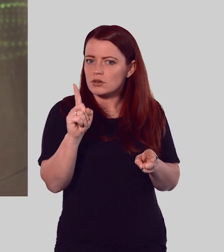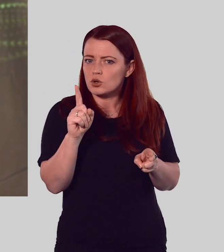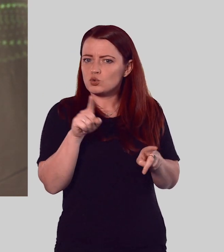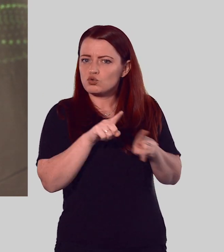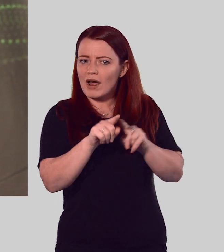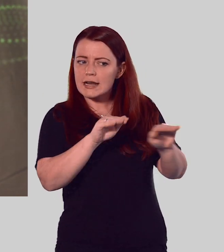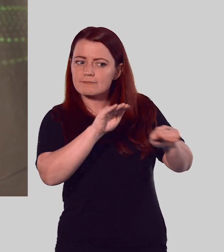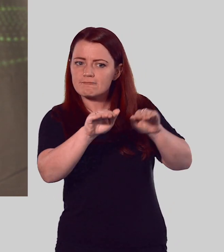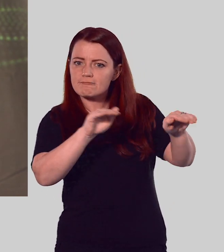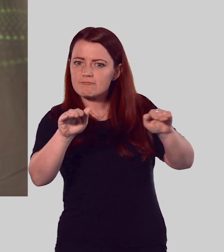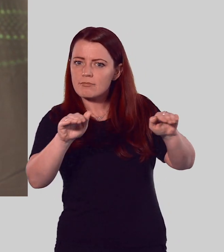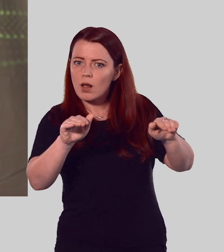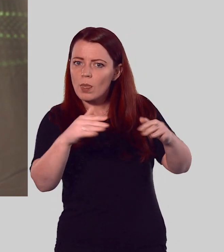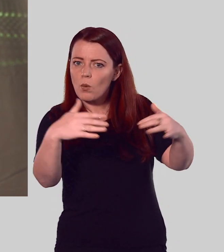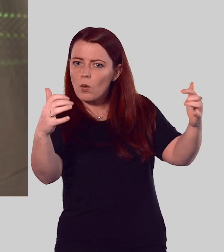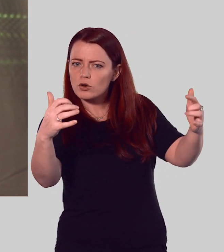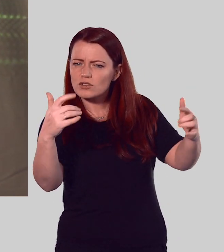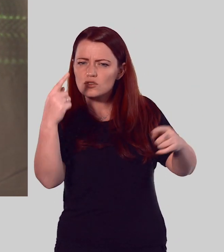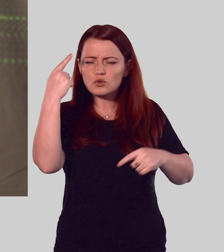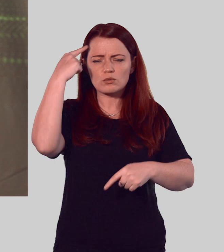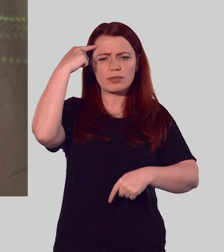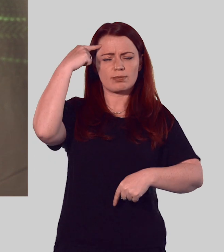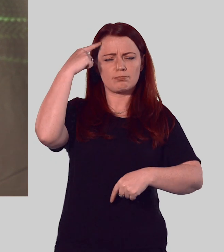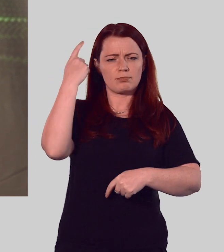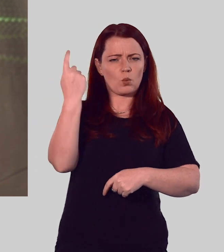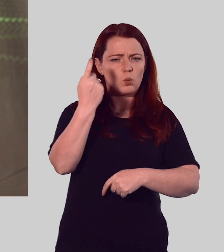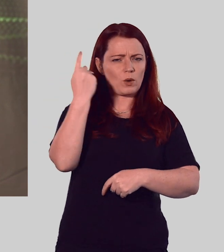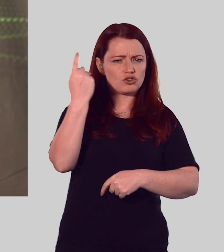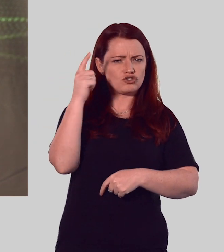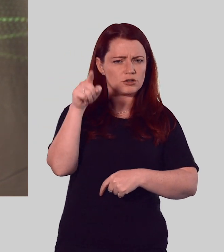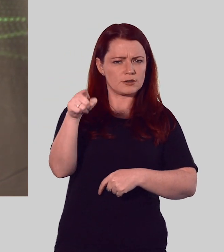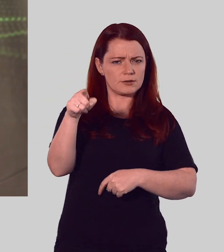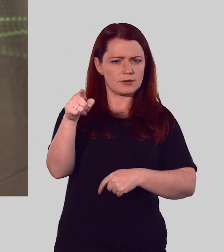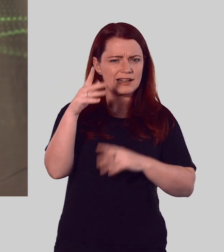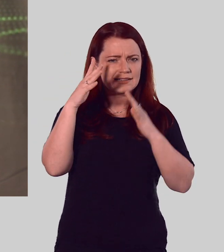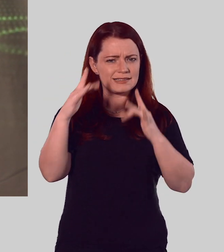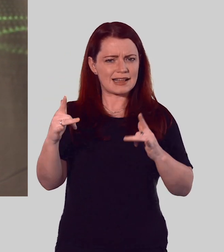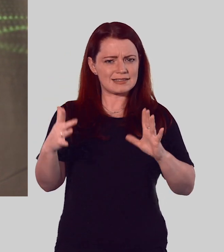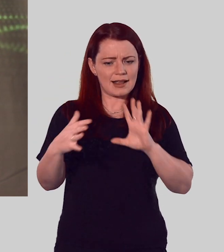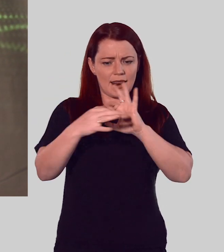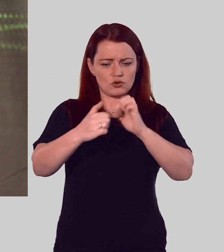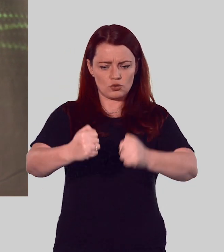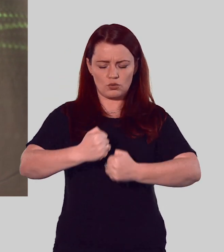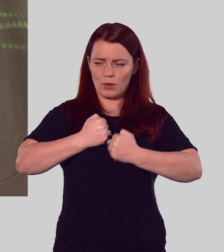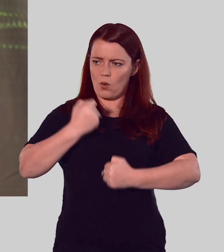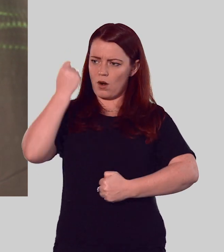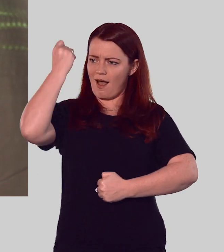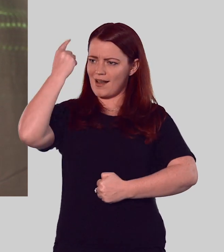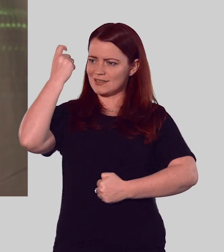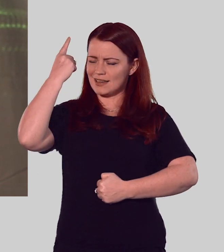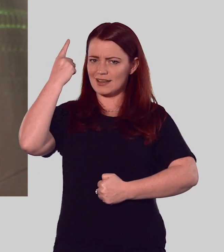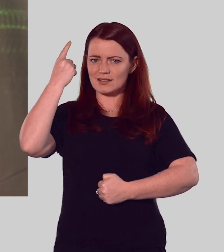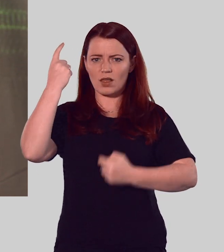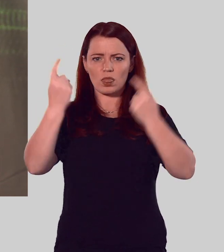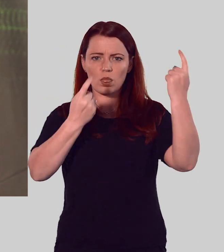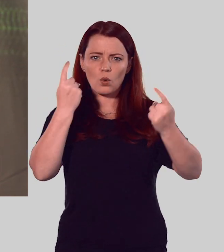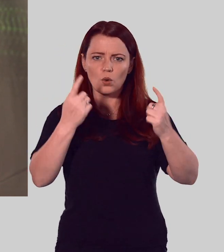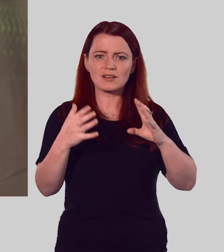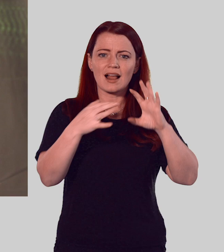to question what they were seeing and hearing, test it against their own ideas and thoughts around climate change and refugees.